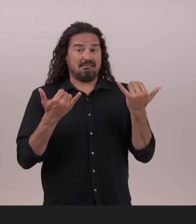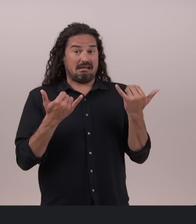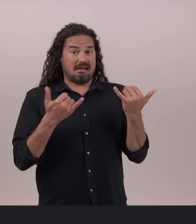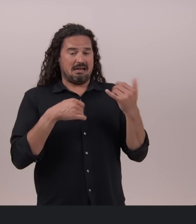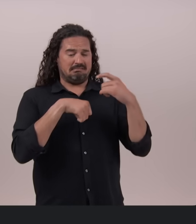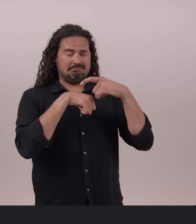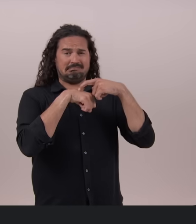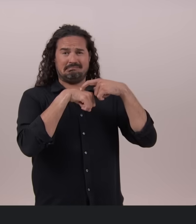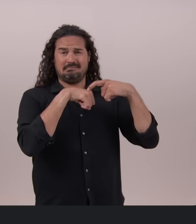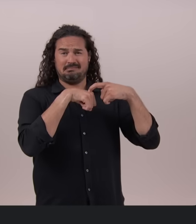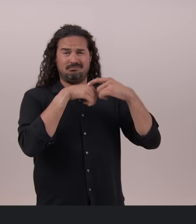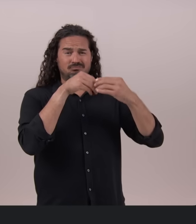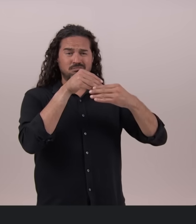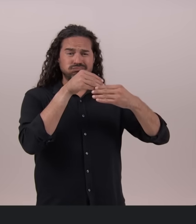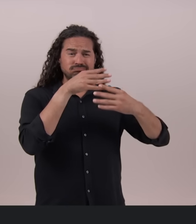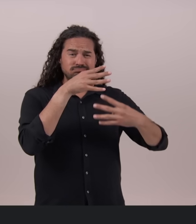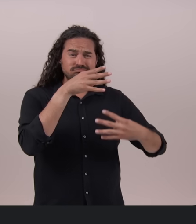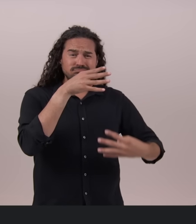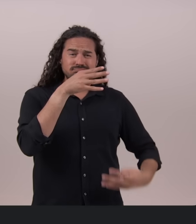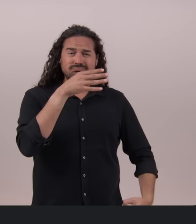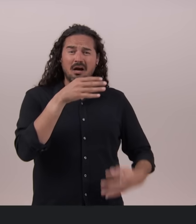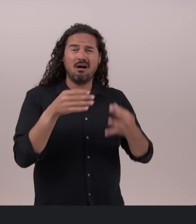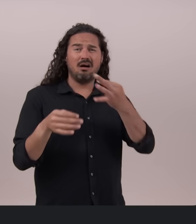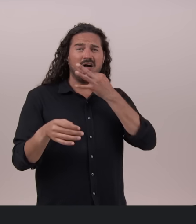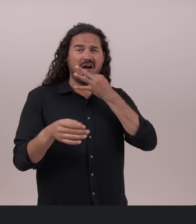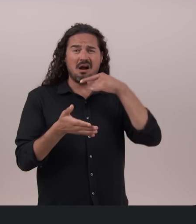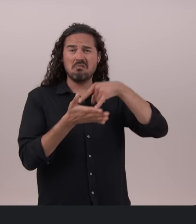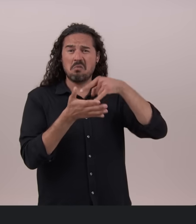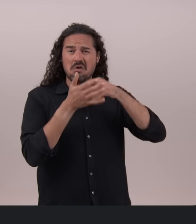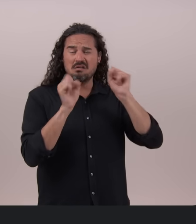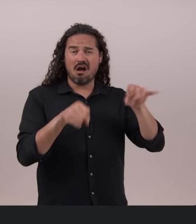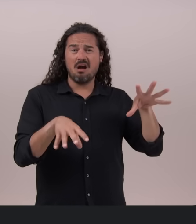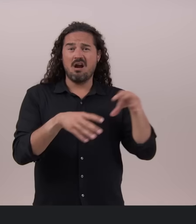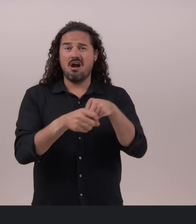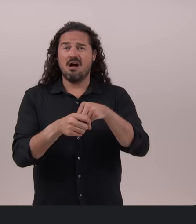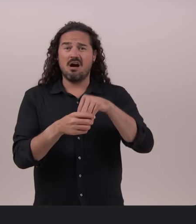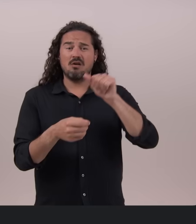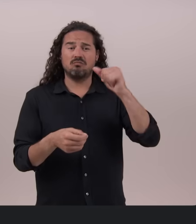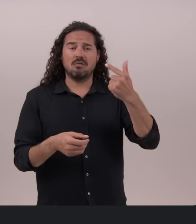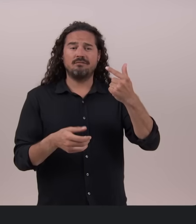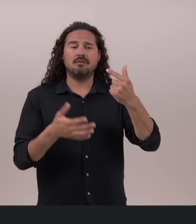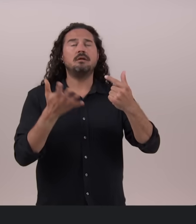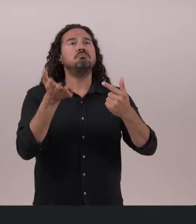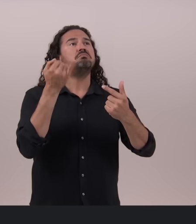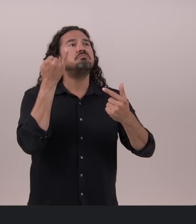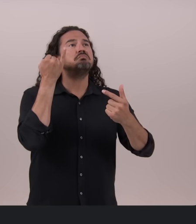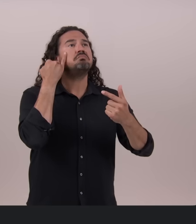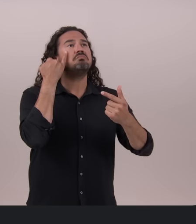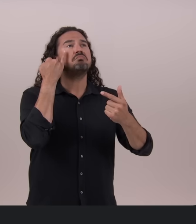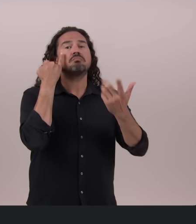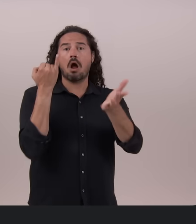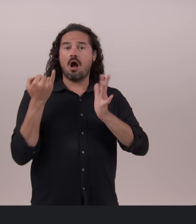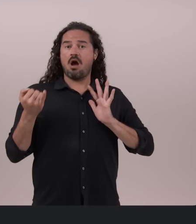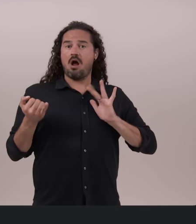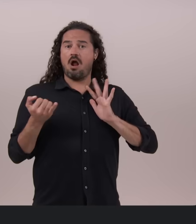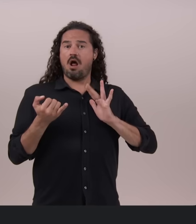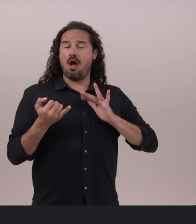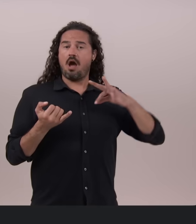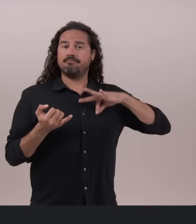of the Android capabilities in Antigravity. How about adding a helpful AI Summary of the entire trip,